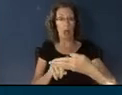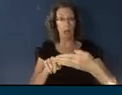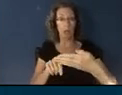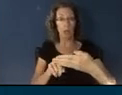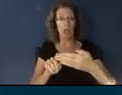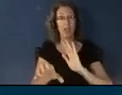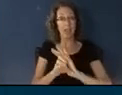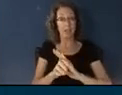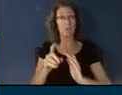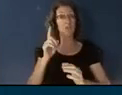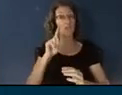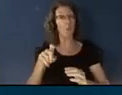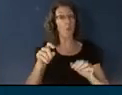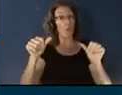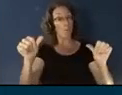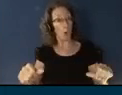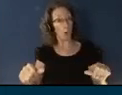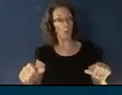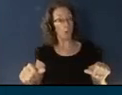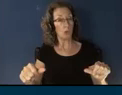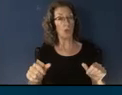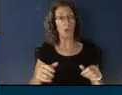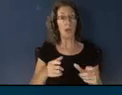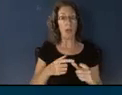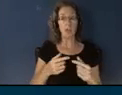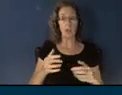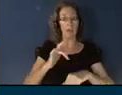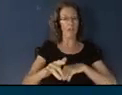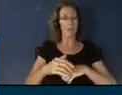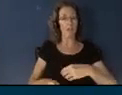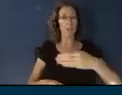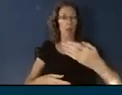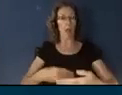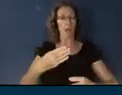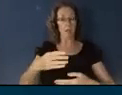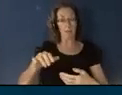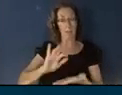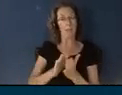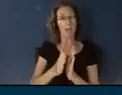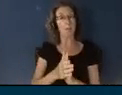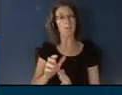the poster and then have the slides available as the added media. So that's another way to do it.